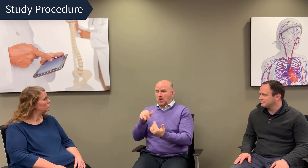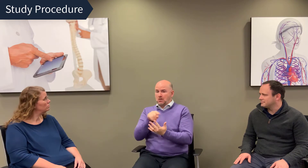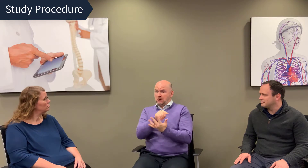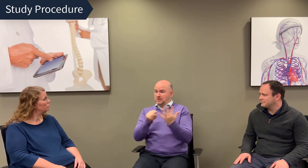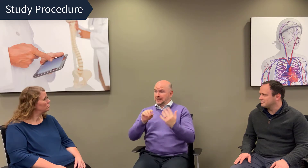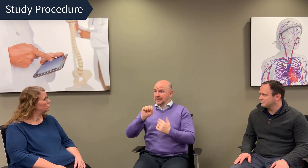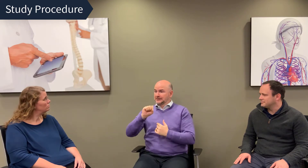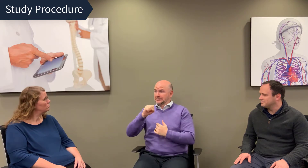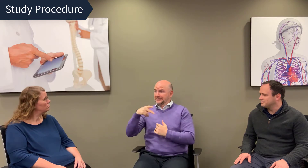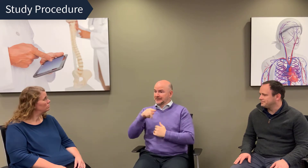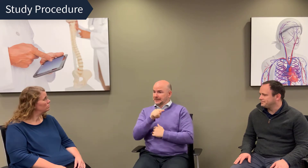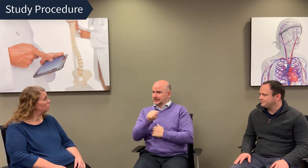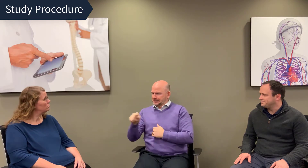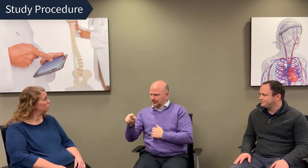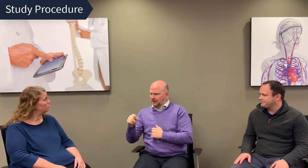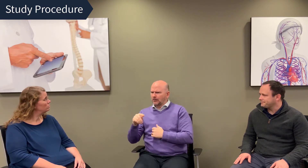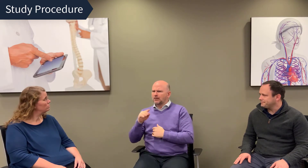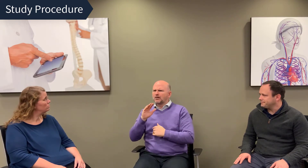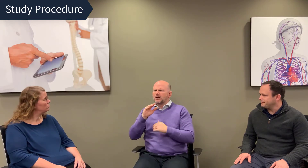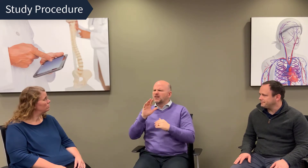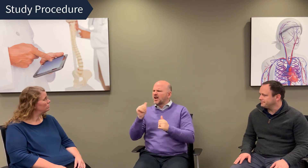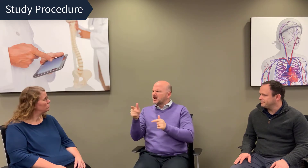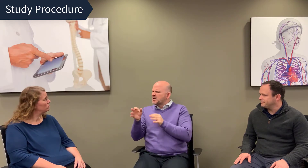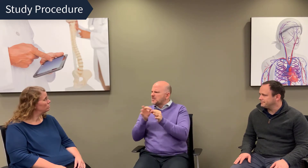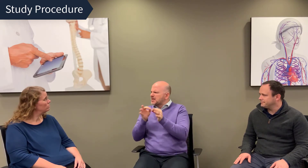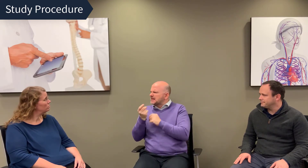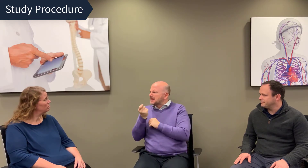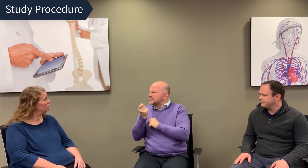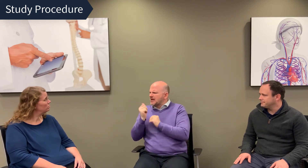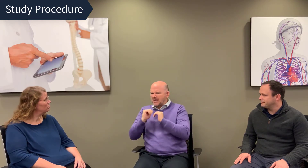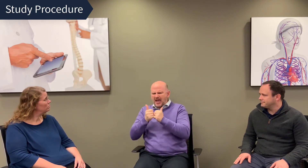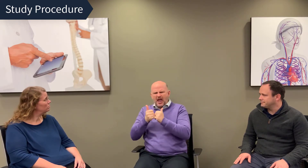Schniedewind. For those simulated patients, would you be able to tell us a